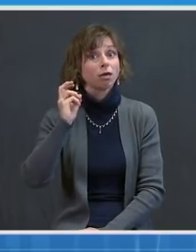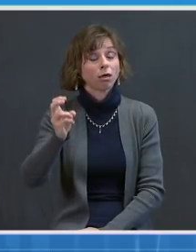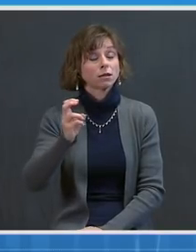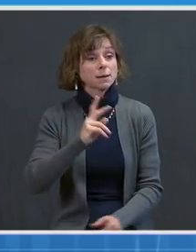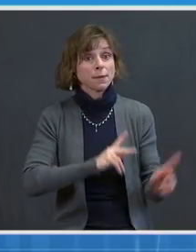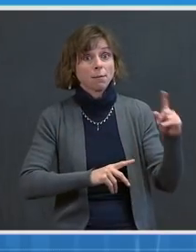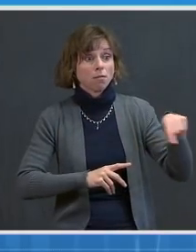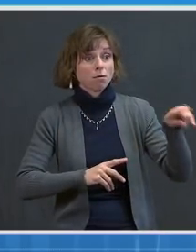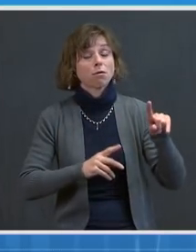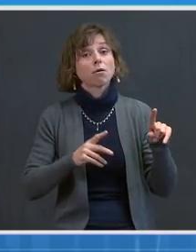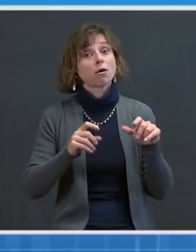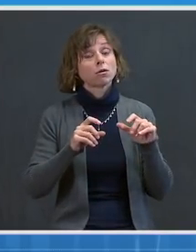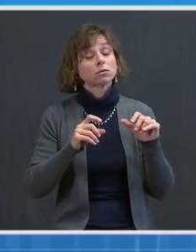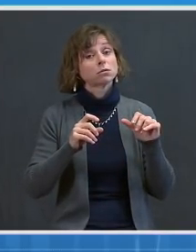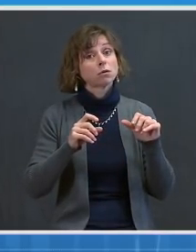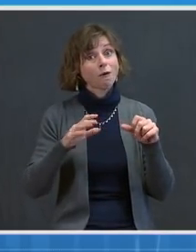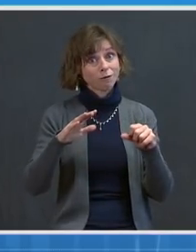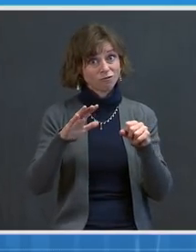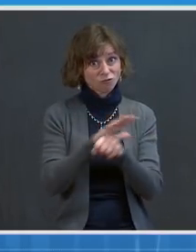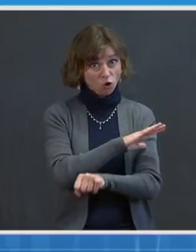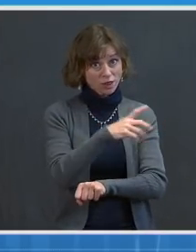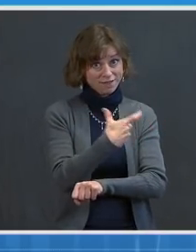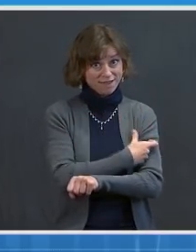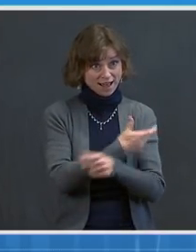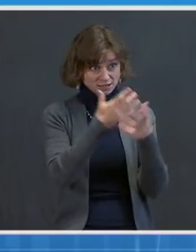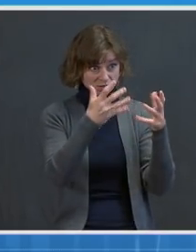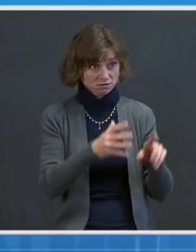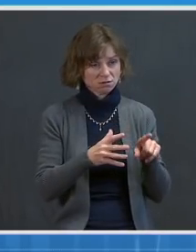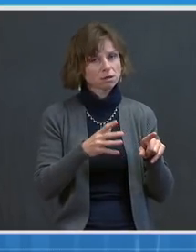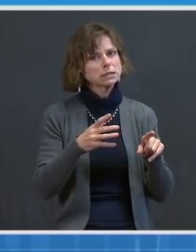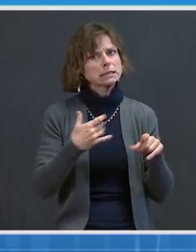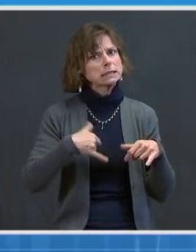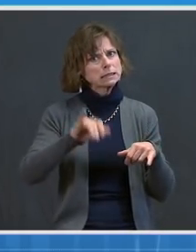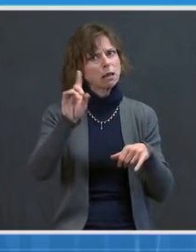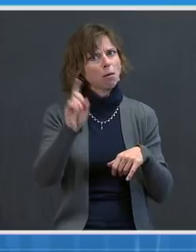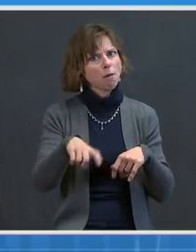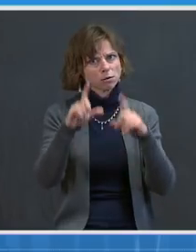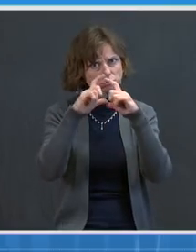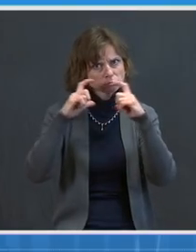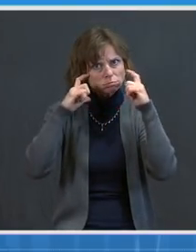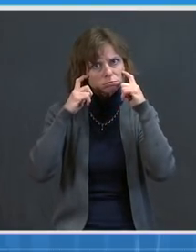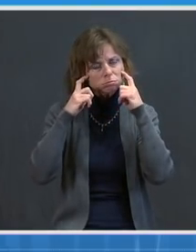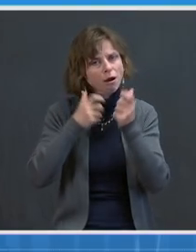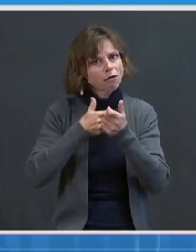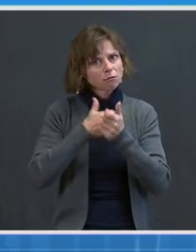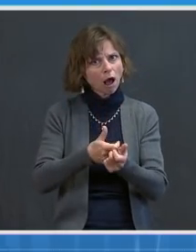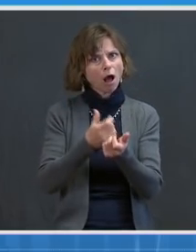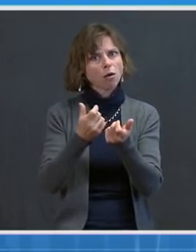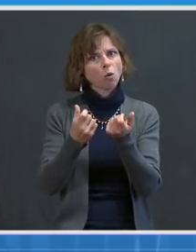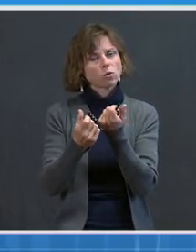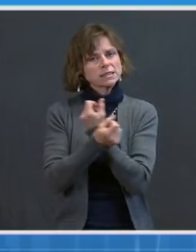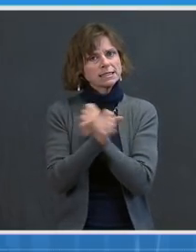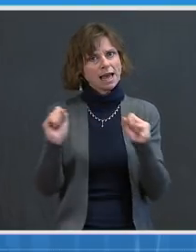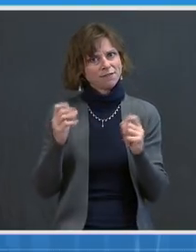should continue to wear masks and practice safe public health prev- -- precautions, just like people who have not yet been vaccinated.